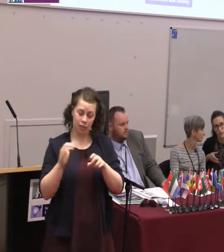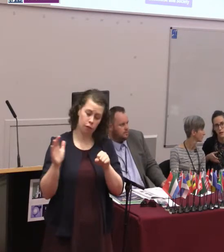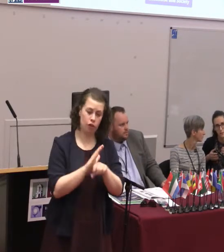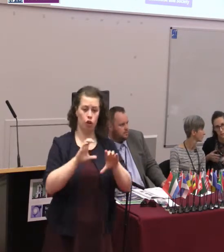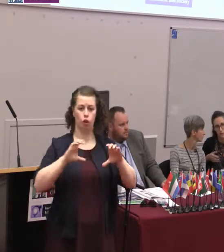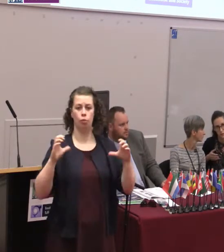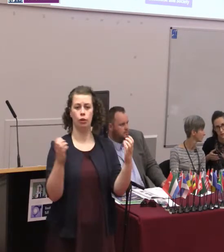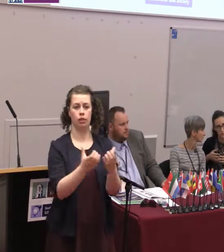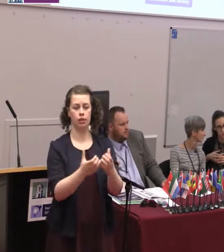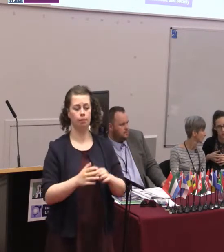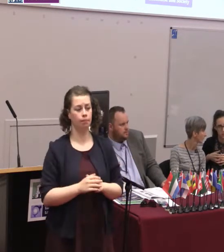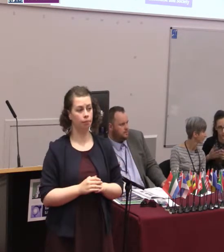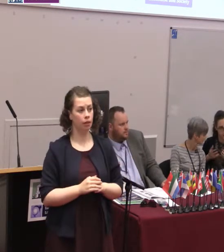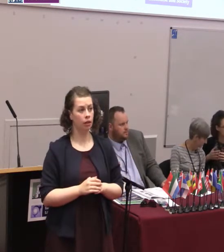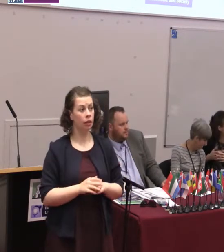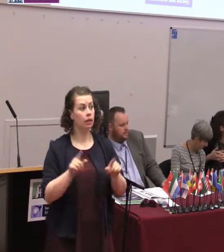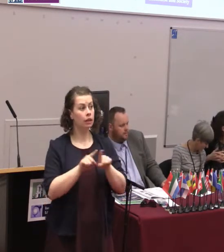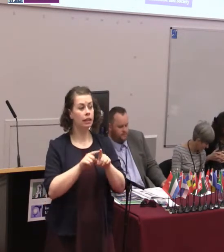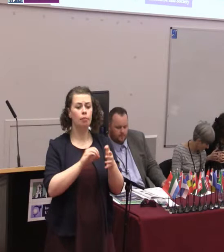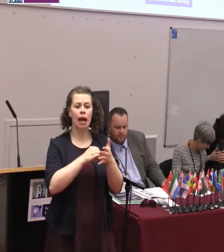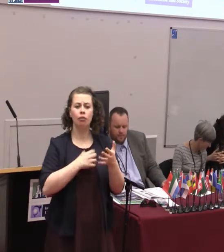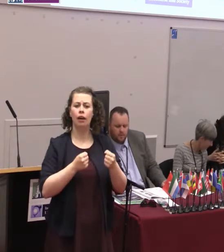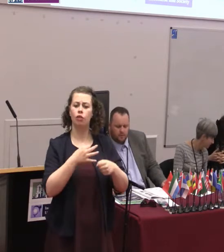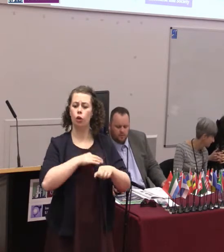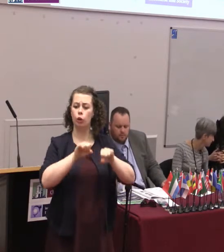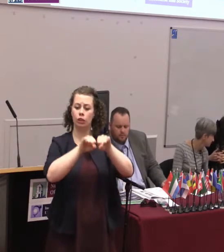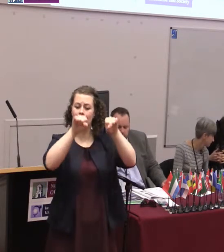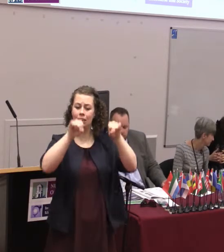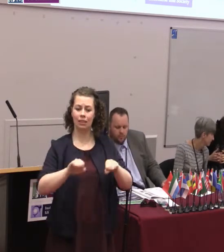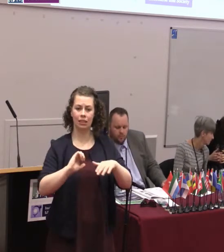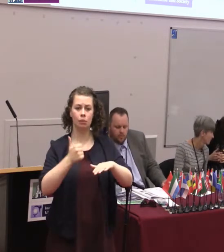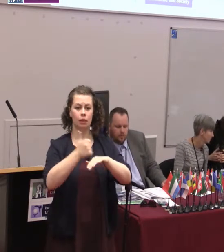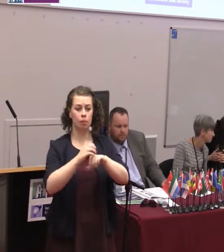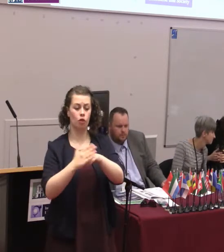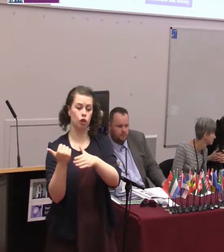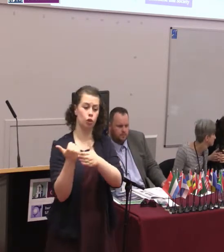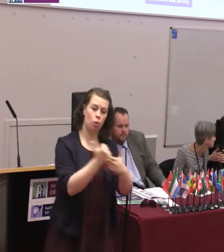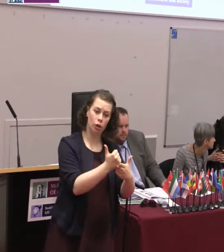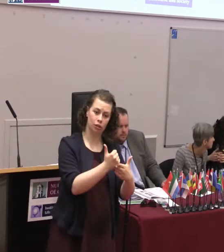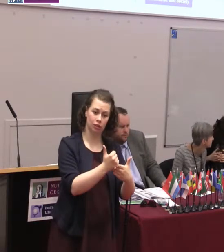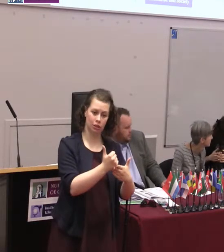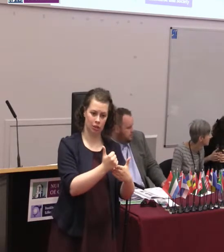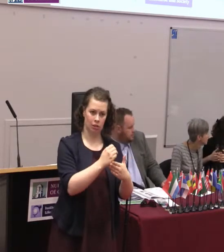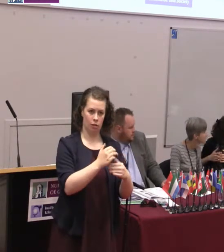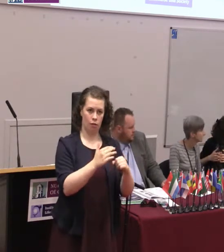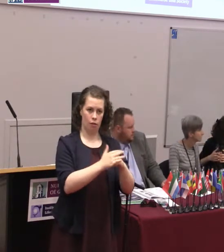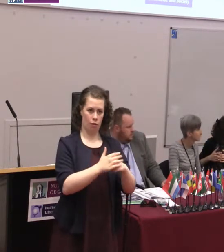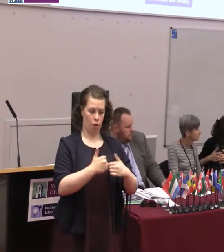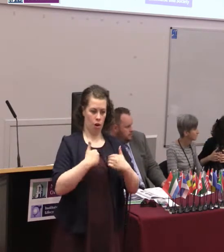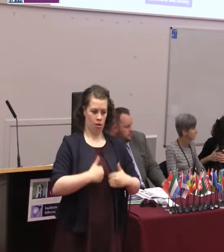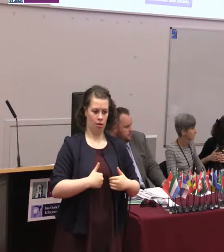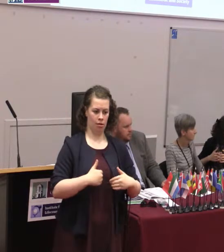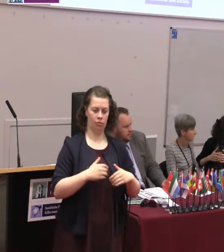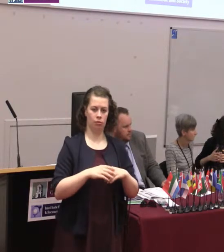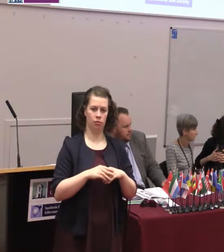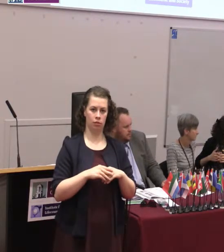There needs to be good systems disabilities support – to put the control in the hands